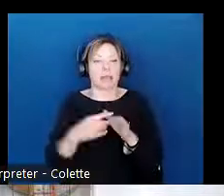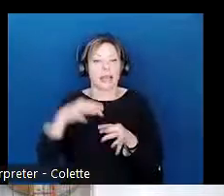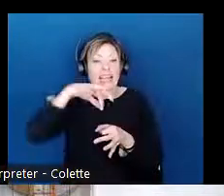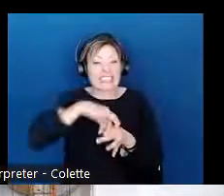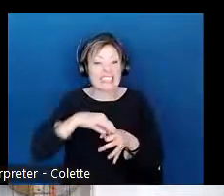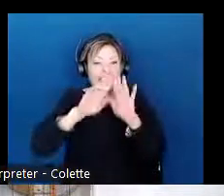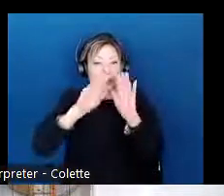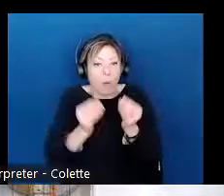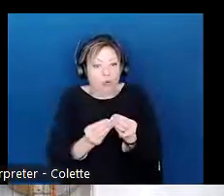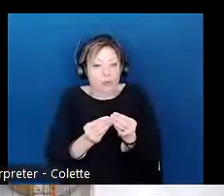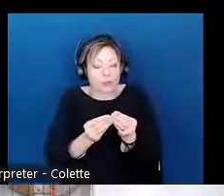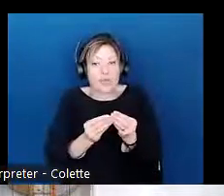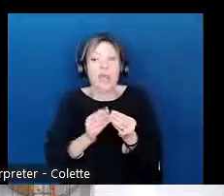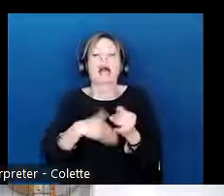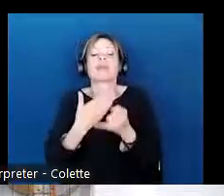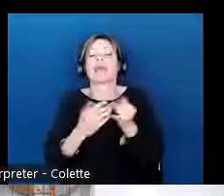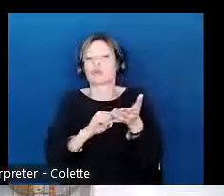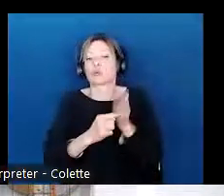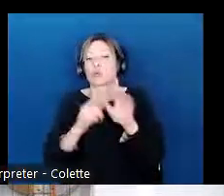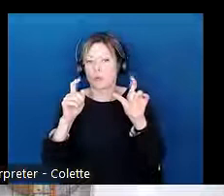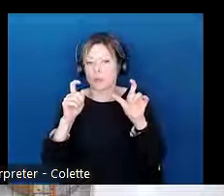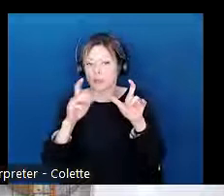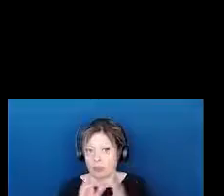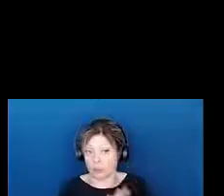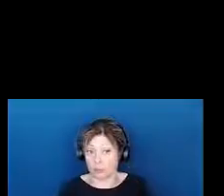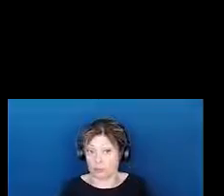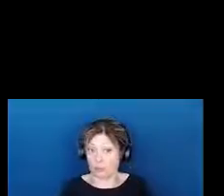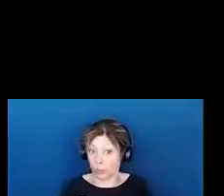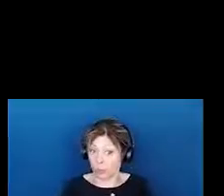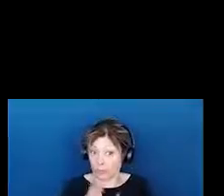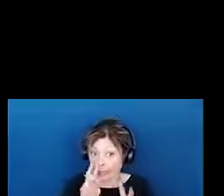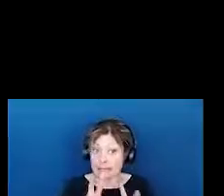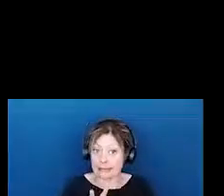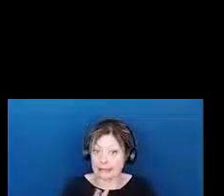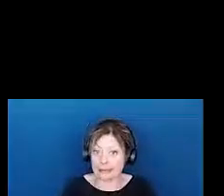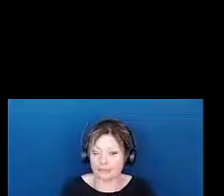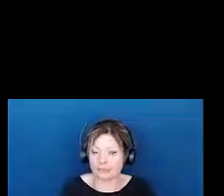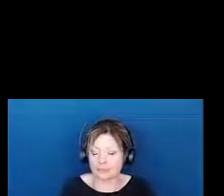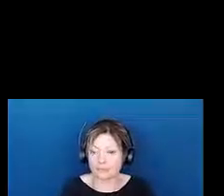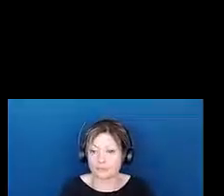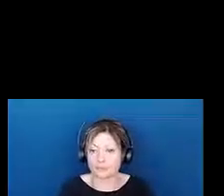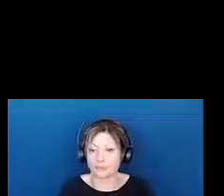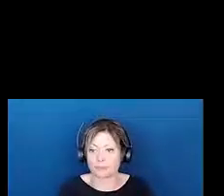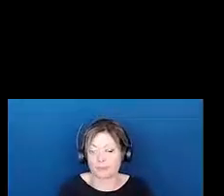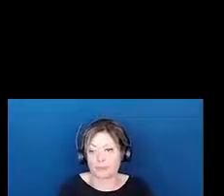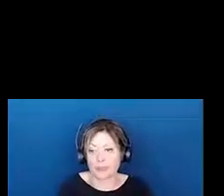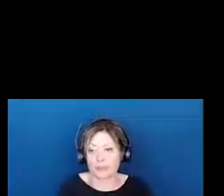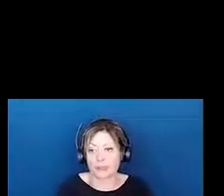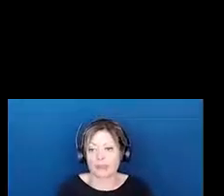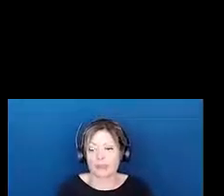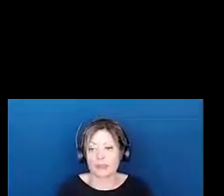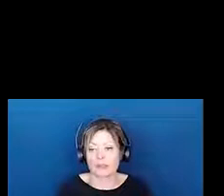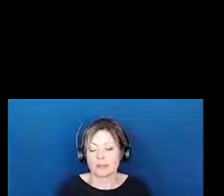of it at the end so um you can see it too but um it's meant to be almost representative of a seed